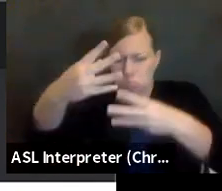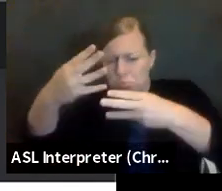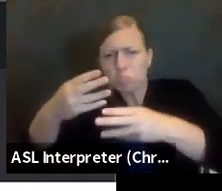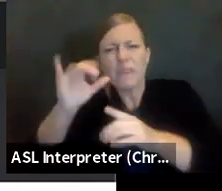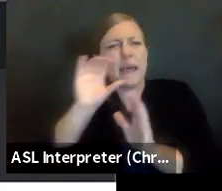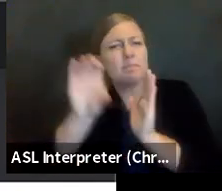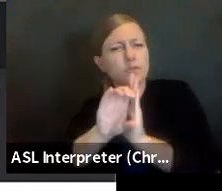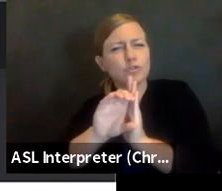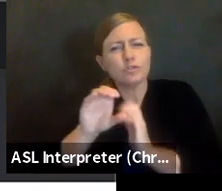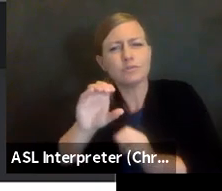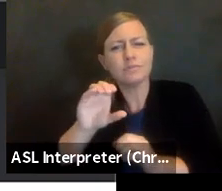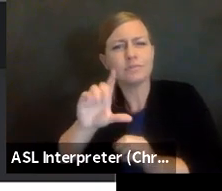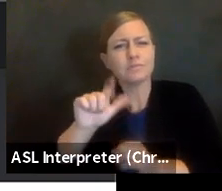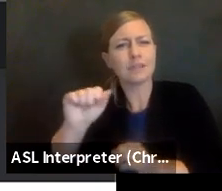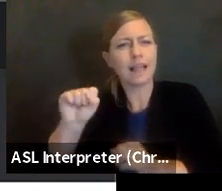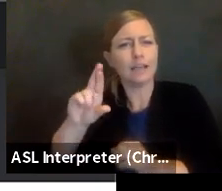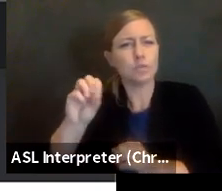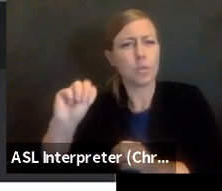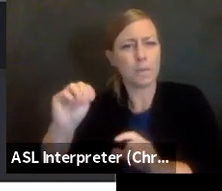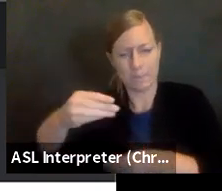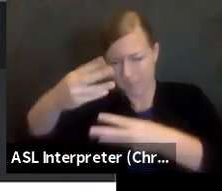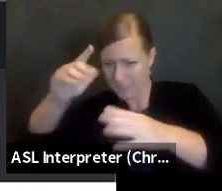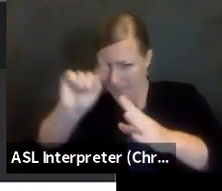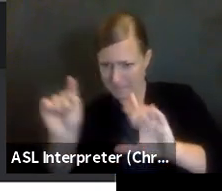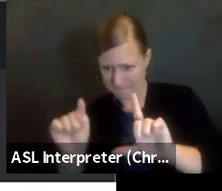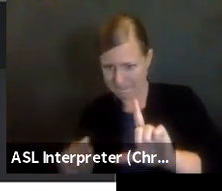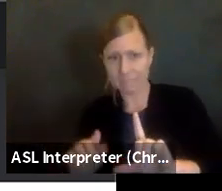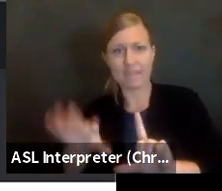ESD 112 - Katherine Livick: But that's one way to get to Google Classroom.